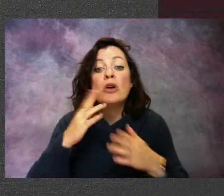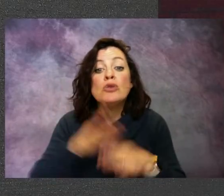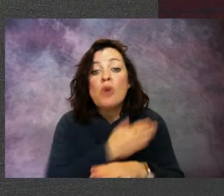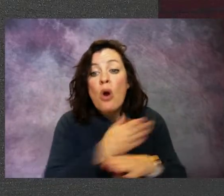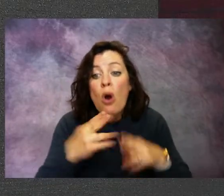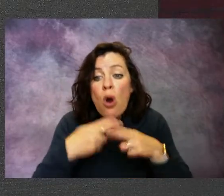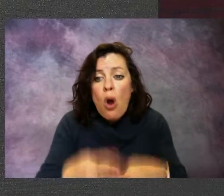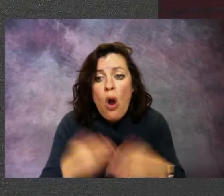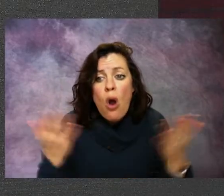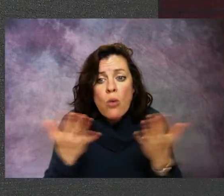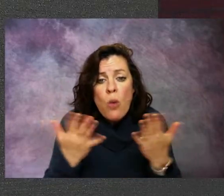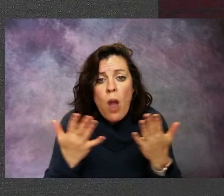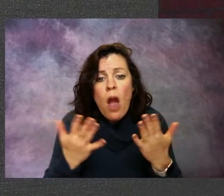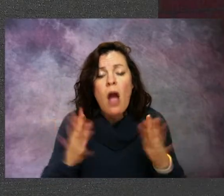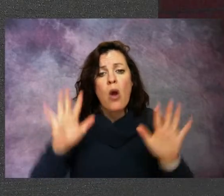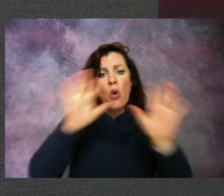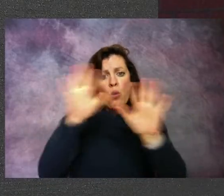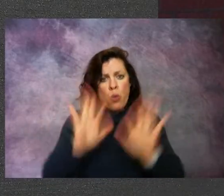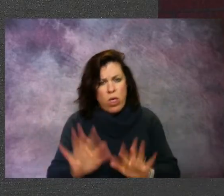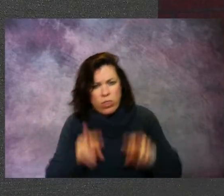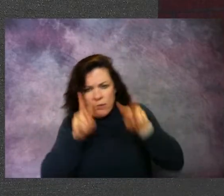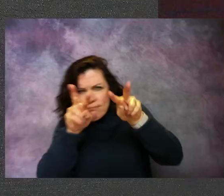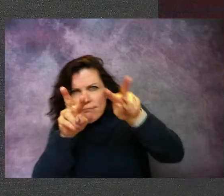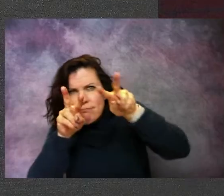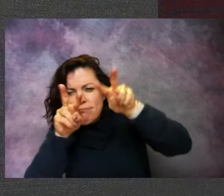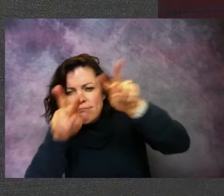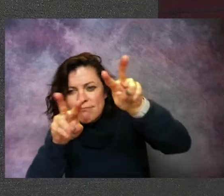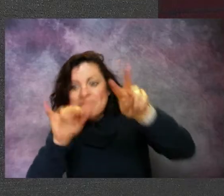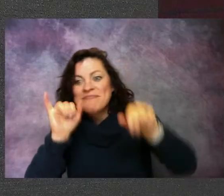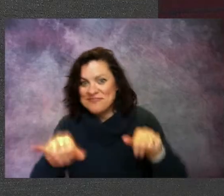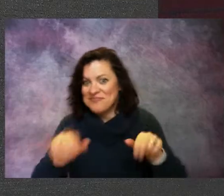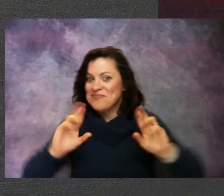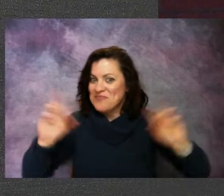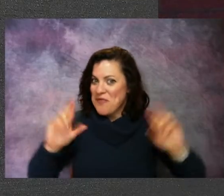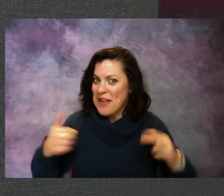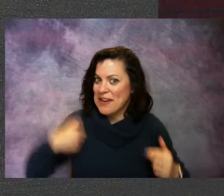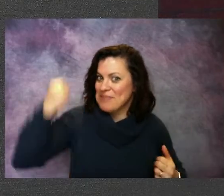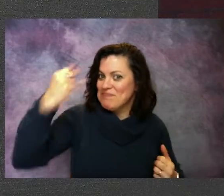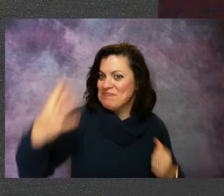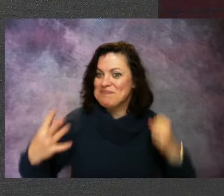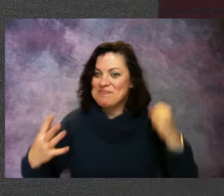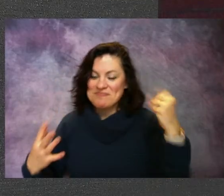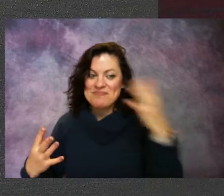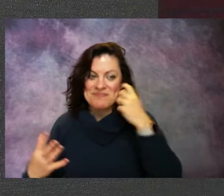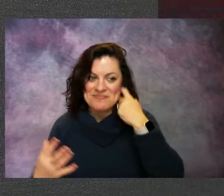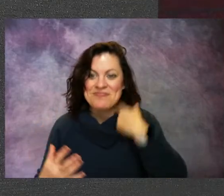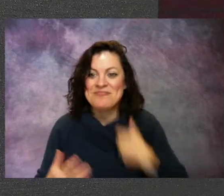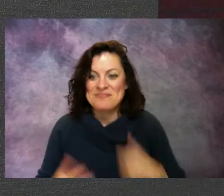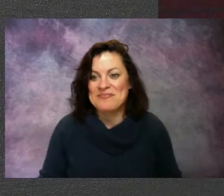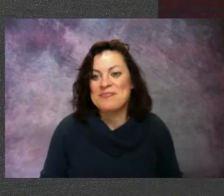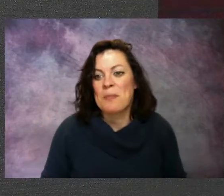and I sing this at school with my friends when we are talking about the weather. So, this is how it goes.